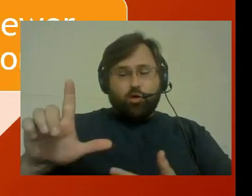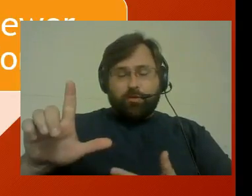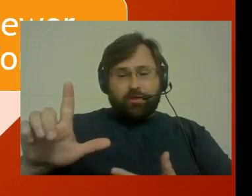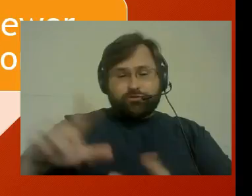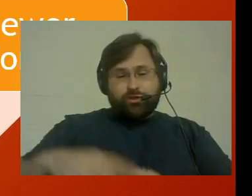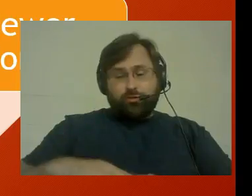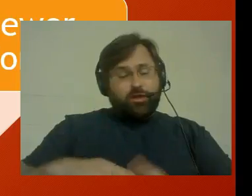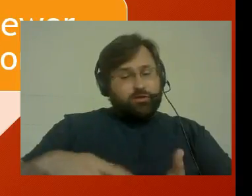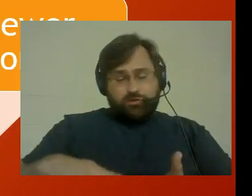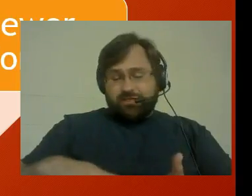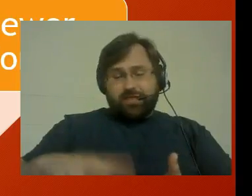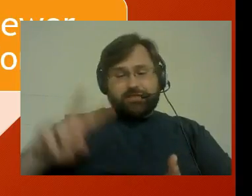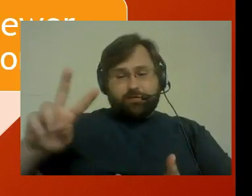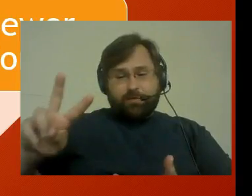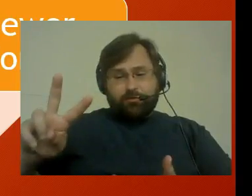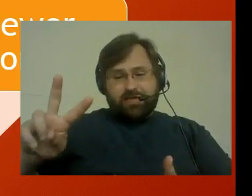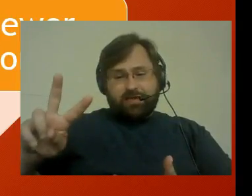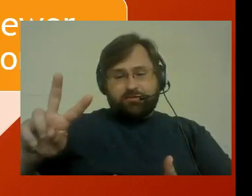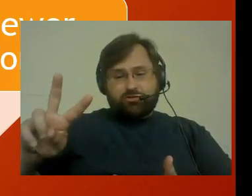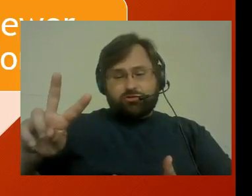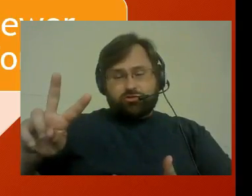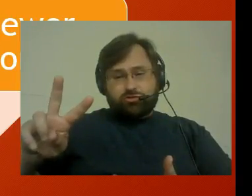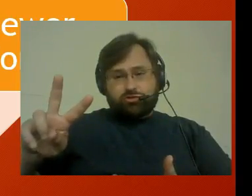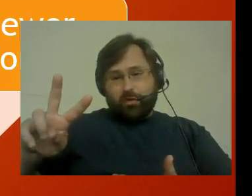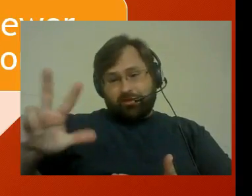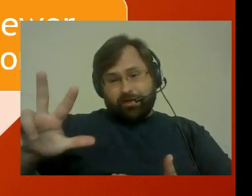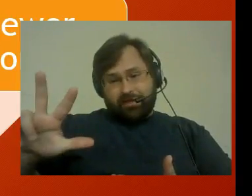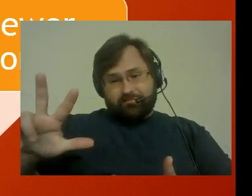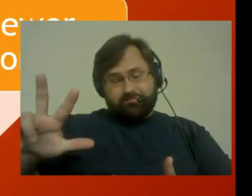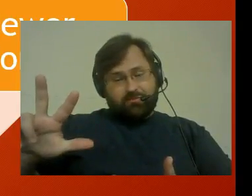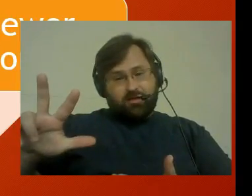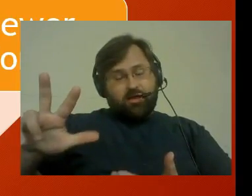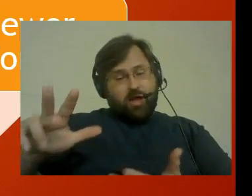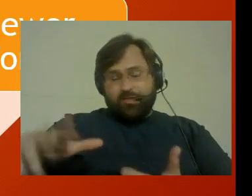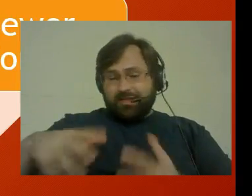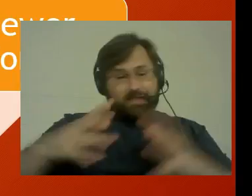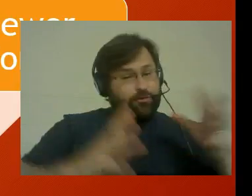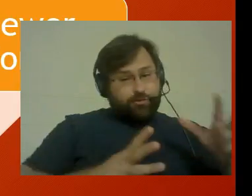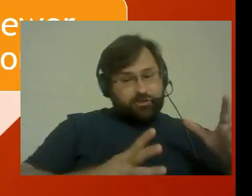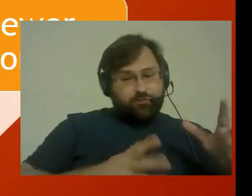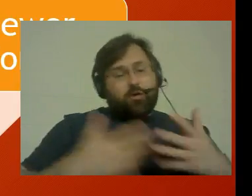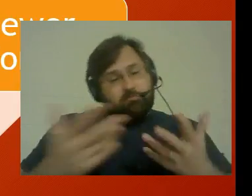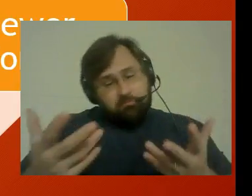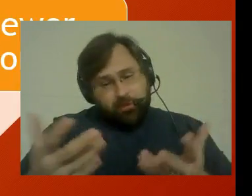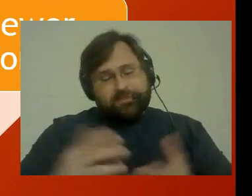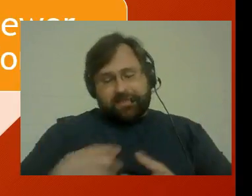incorporate the old - you'll see lots of young people who sign 23 that's not the traditional form but you'll see it